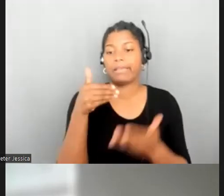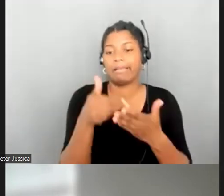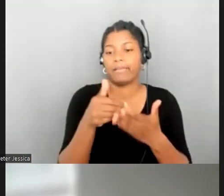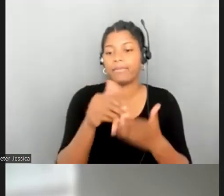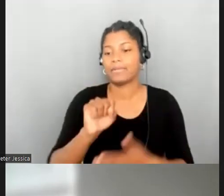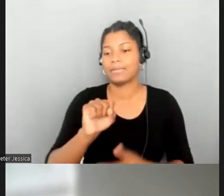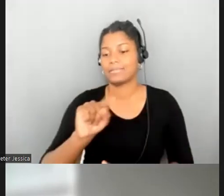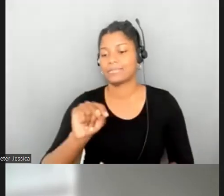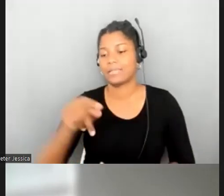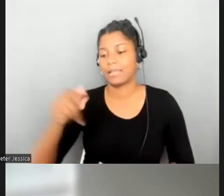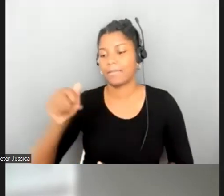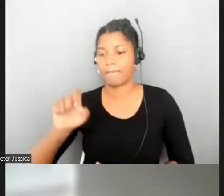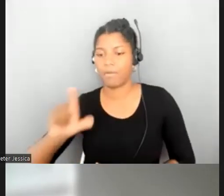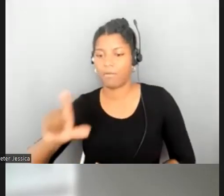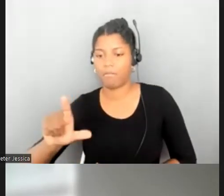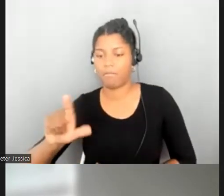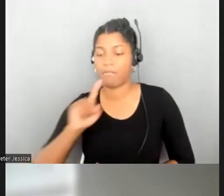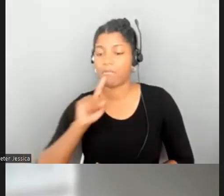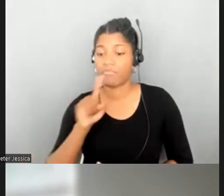people we helped in the area was very large.